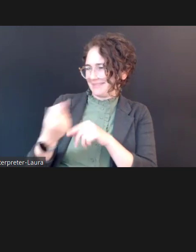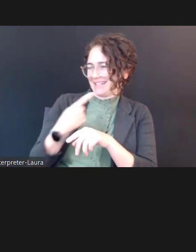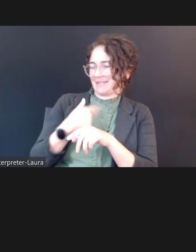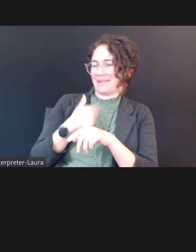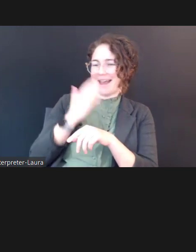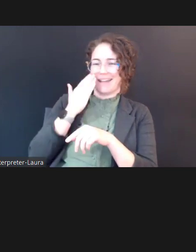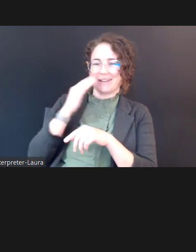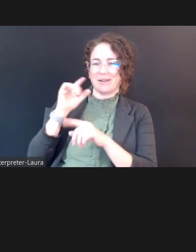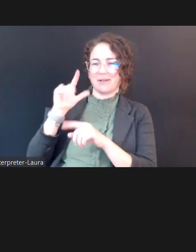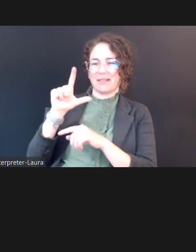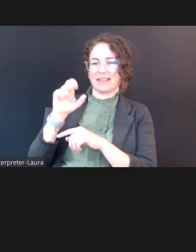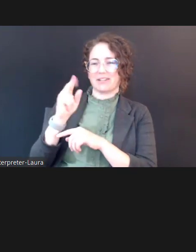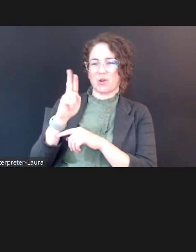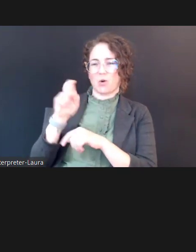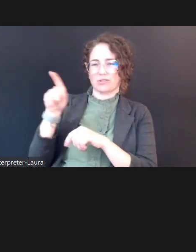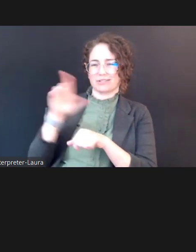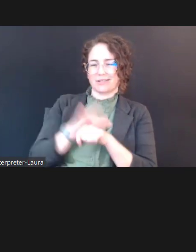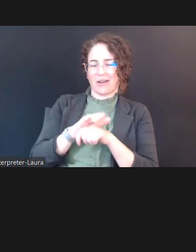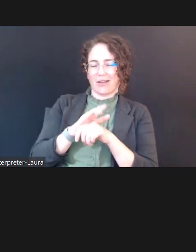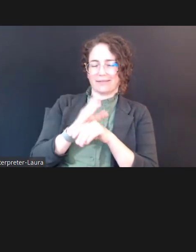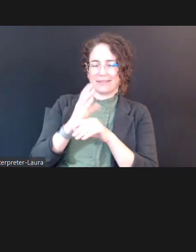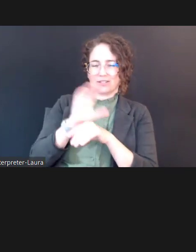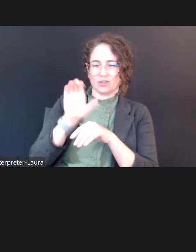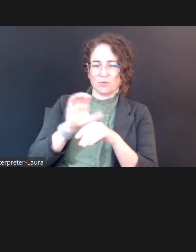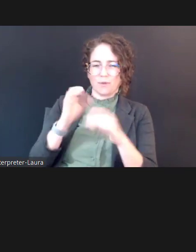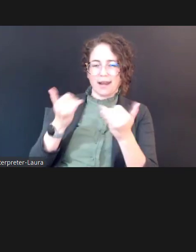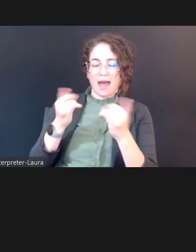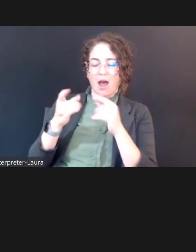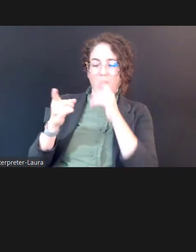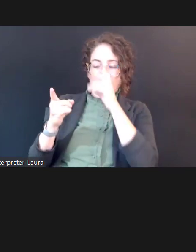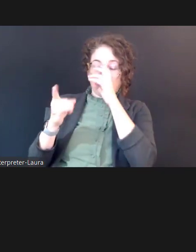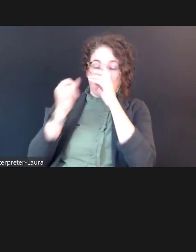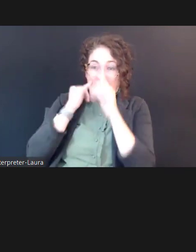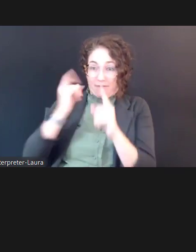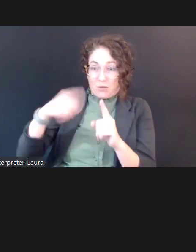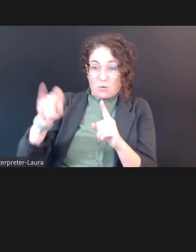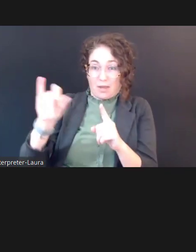Or if any of you who is on remember the name.